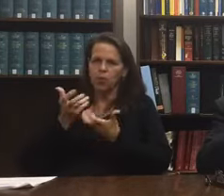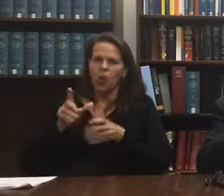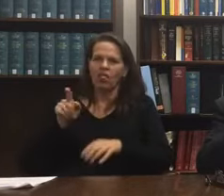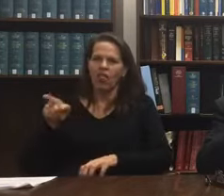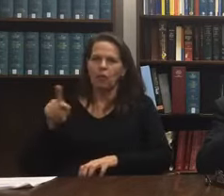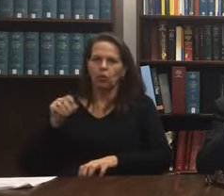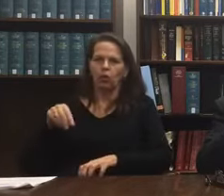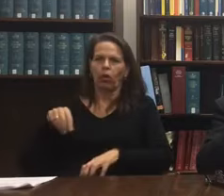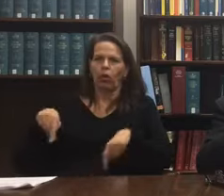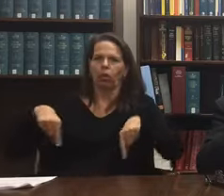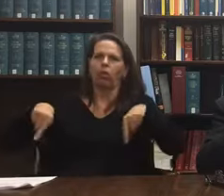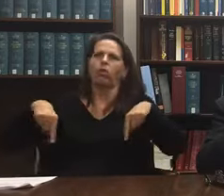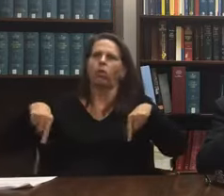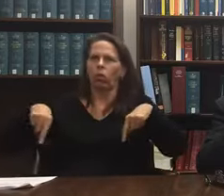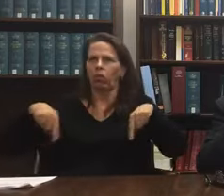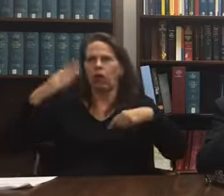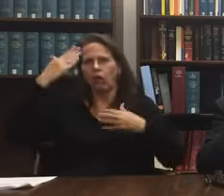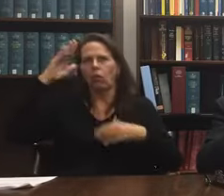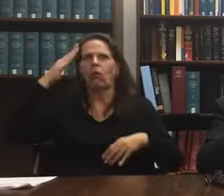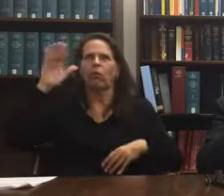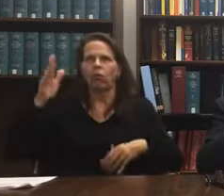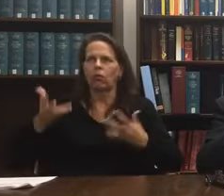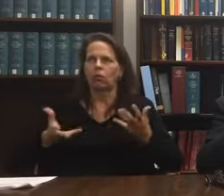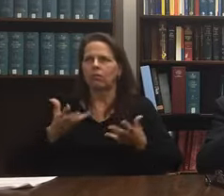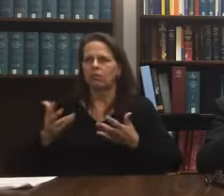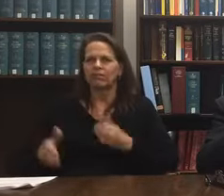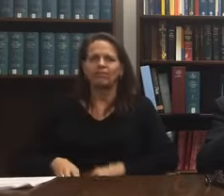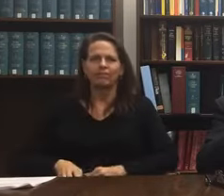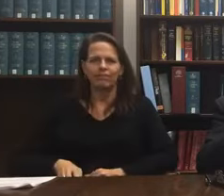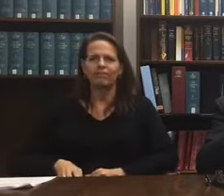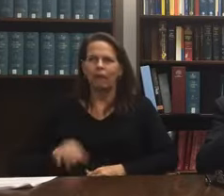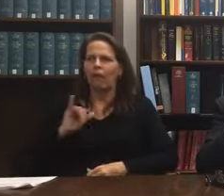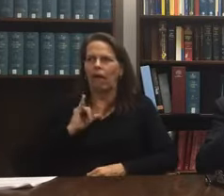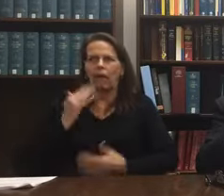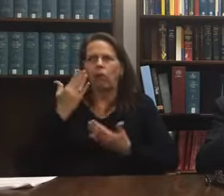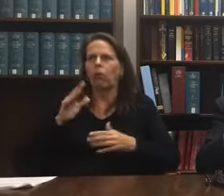waffling and saying they don't know and I don't really know about that okay and